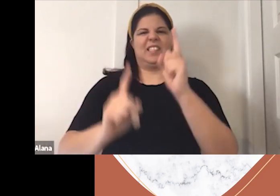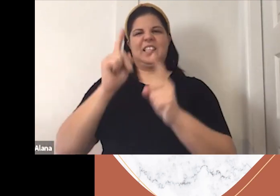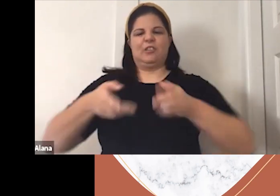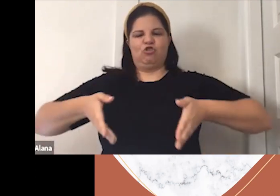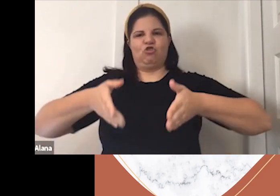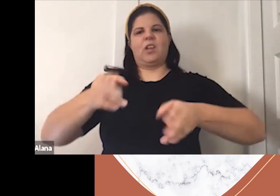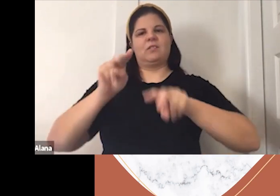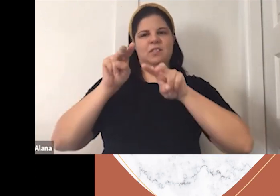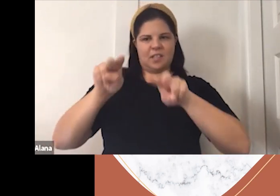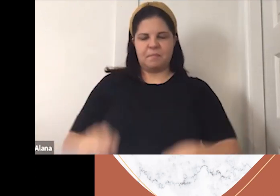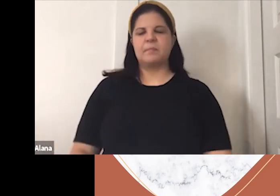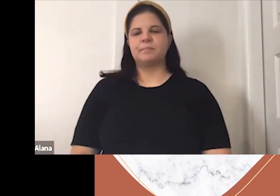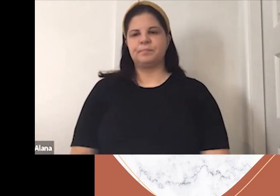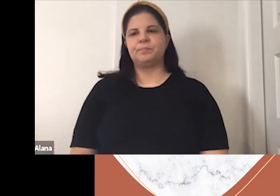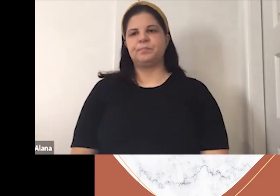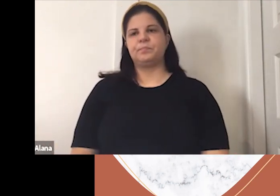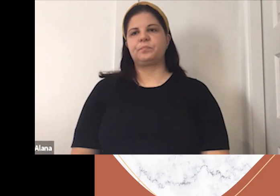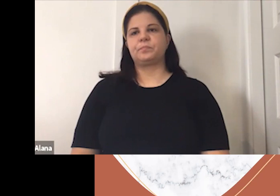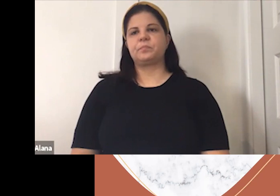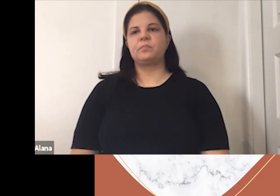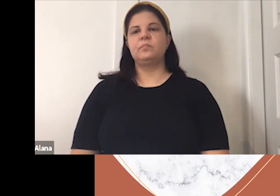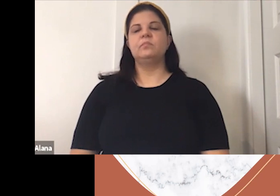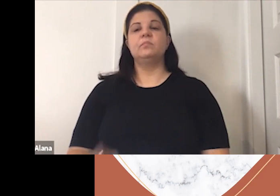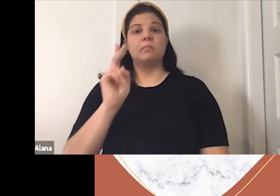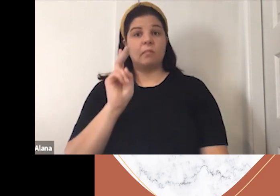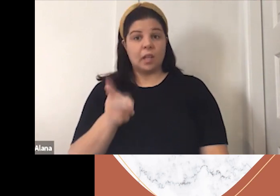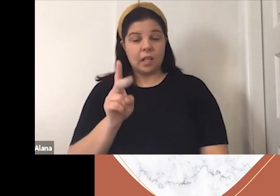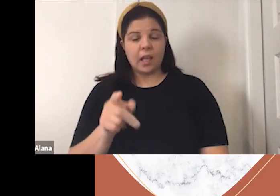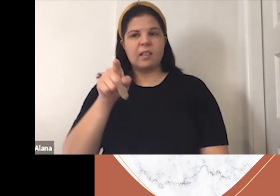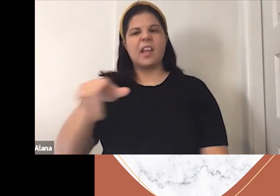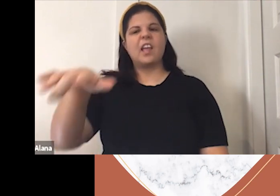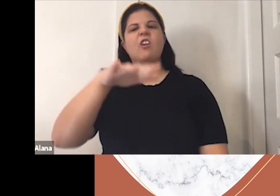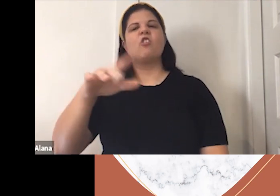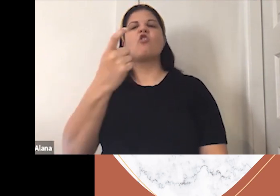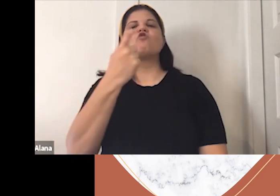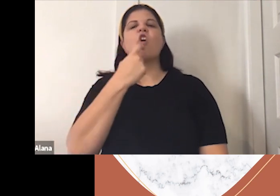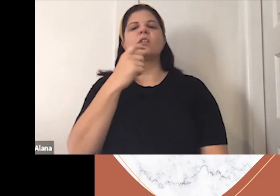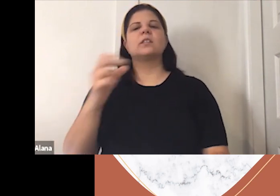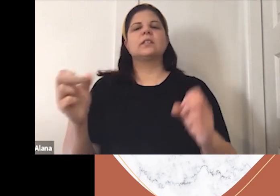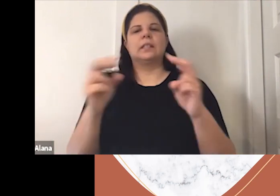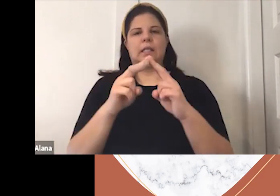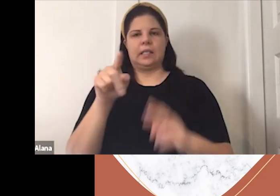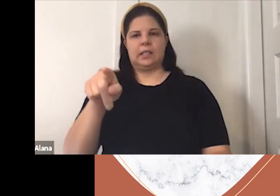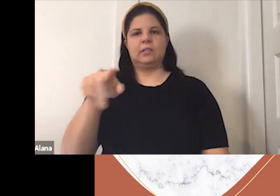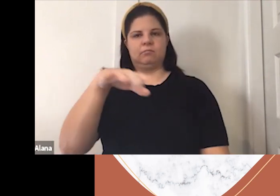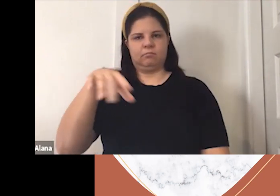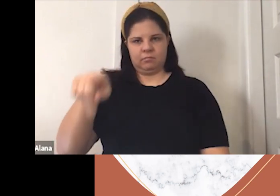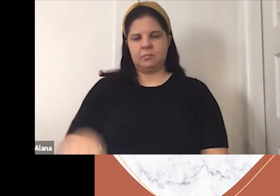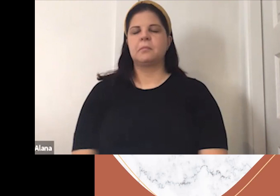This is actually again in the Rocks area of Sydney.